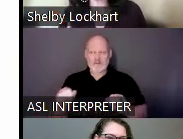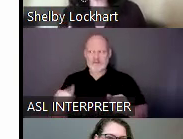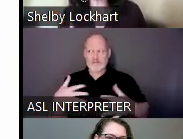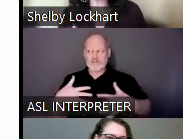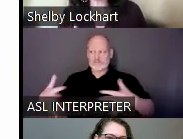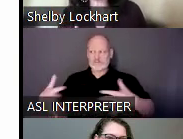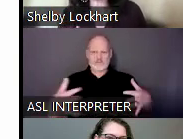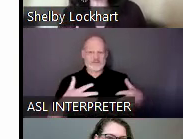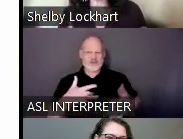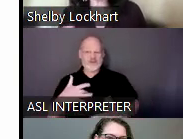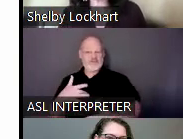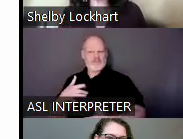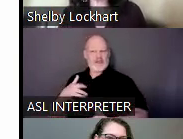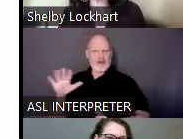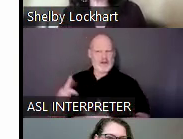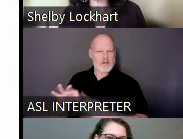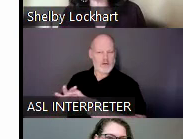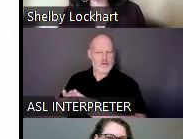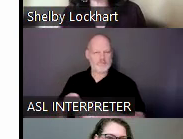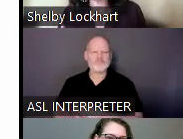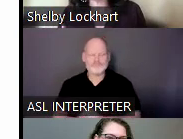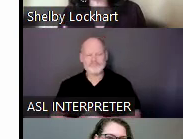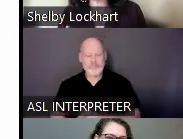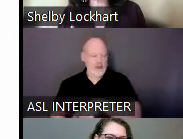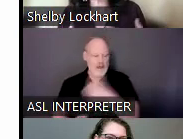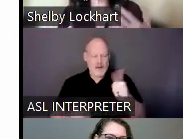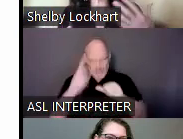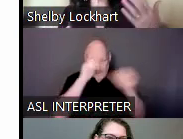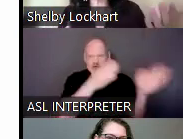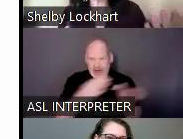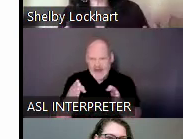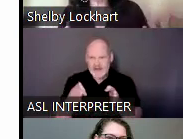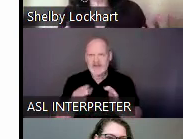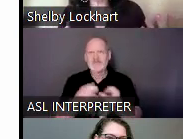really around being clear with everyone - do we have really clear processes and